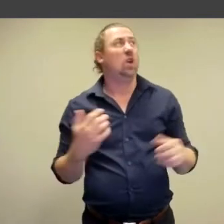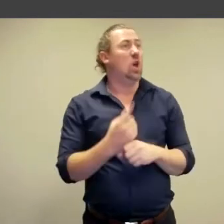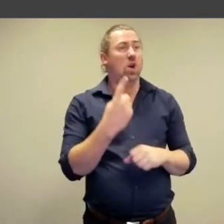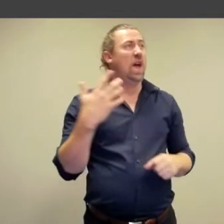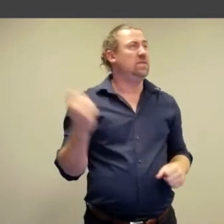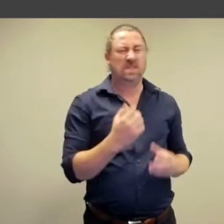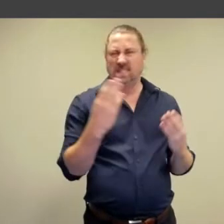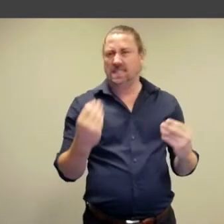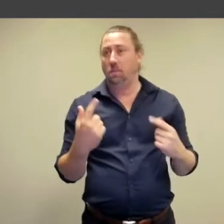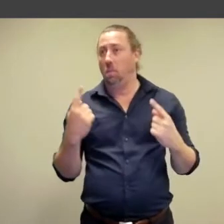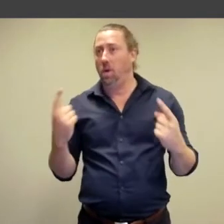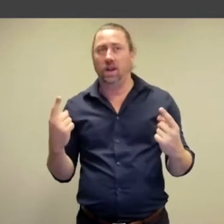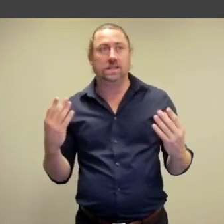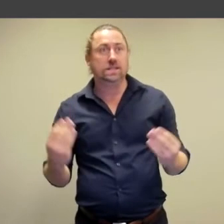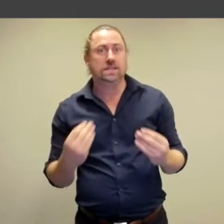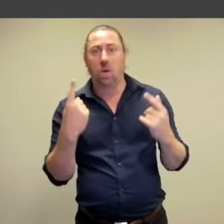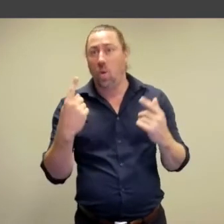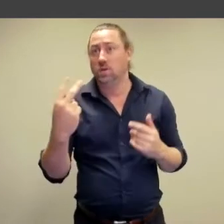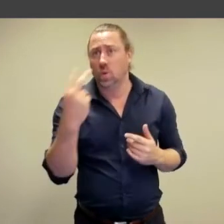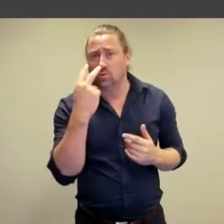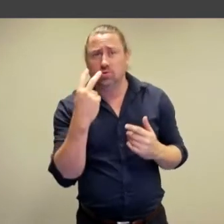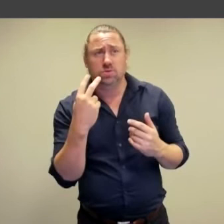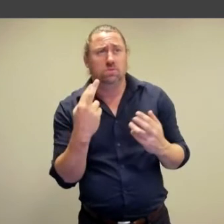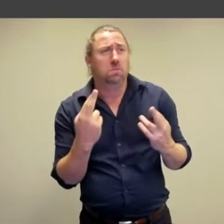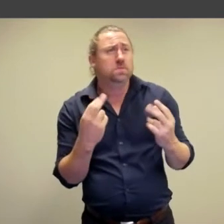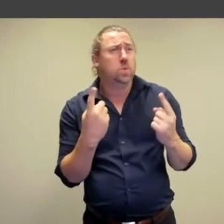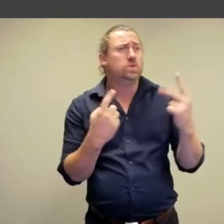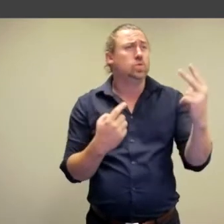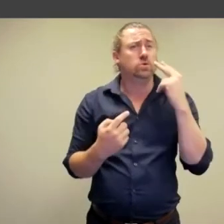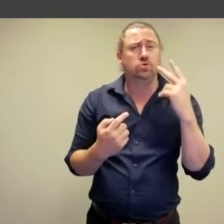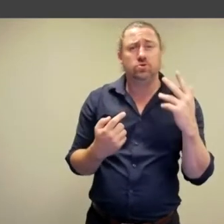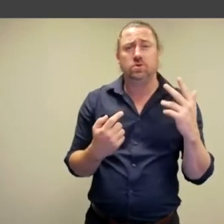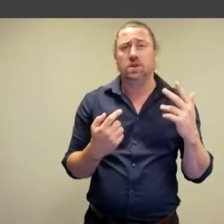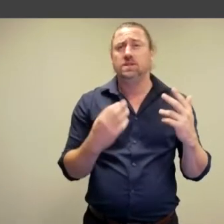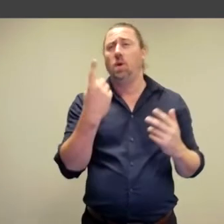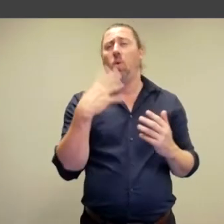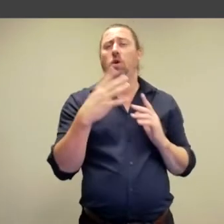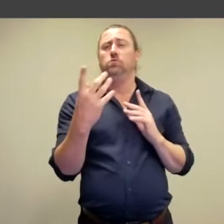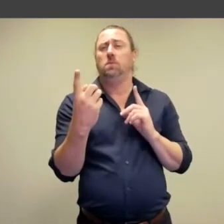there's gotta be somebody watching me, somebody who wants to come in close to